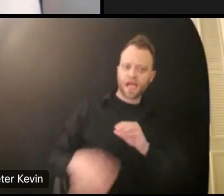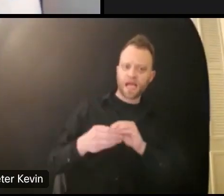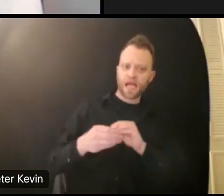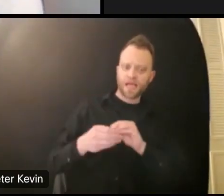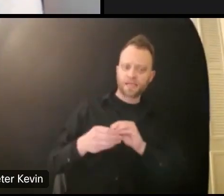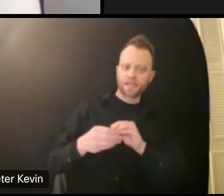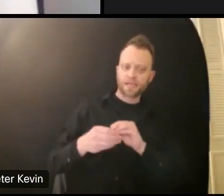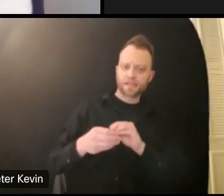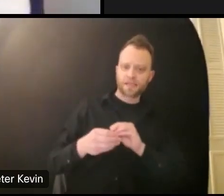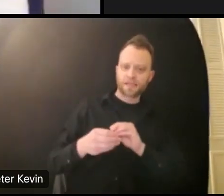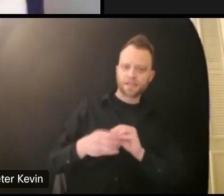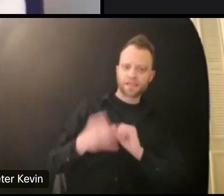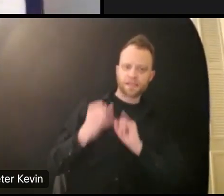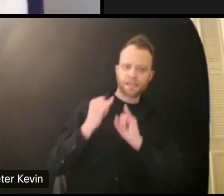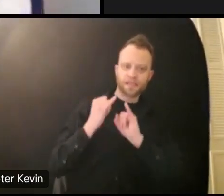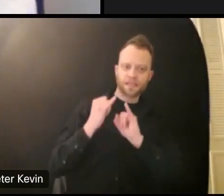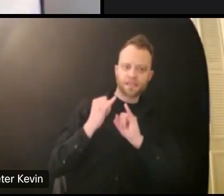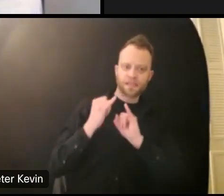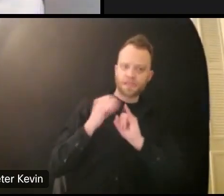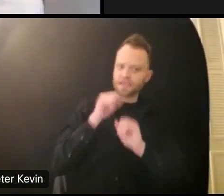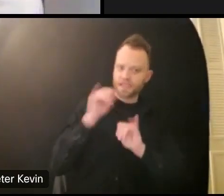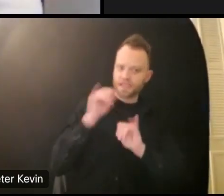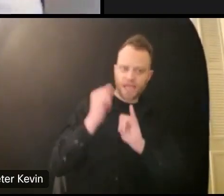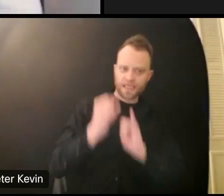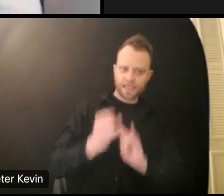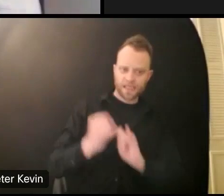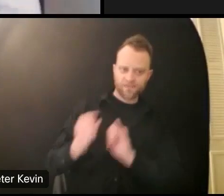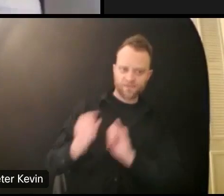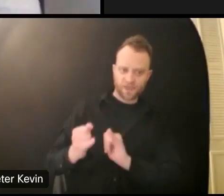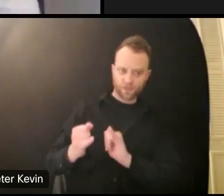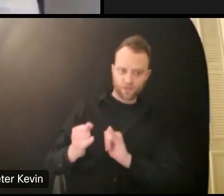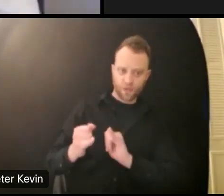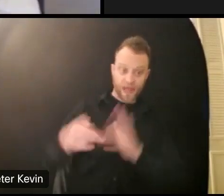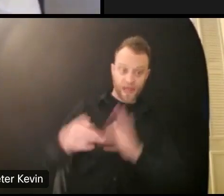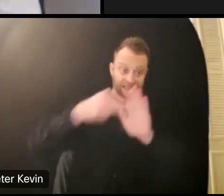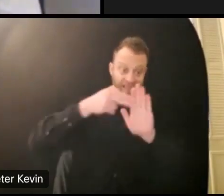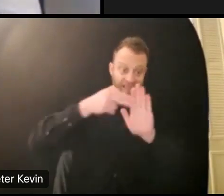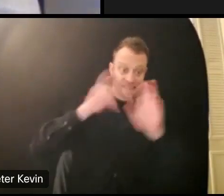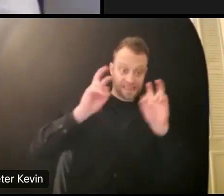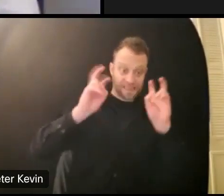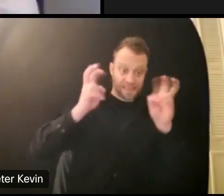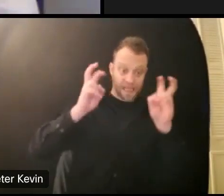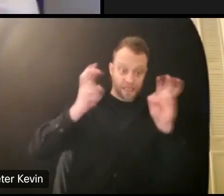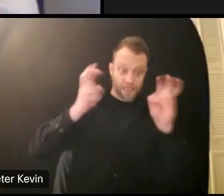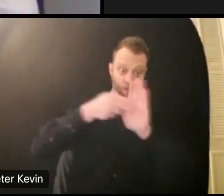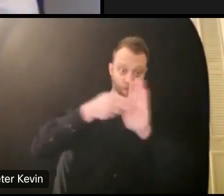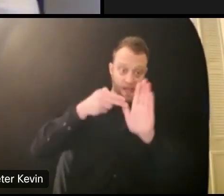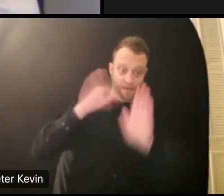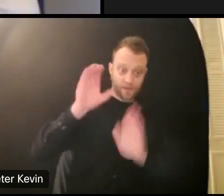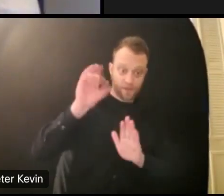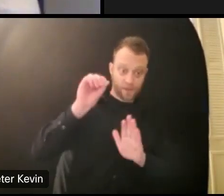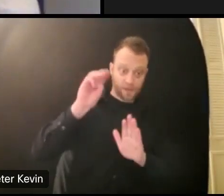Not an individual Commissioner. Now I understand that many things may come up in the Single Member